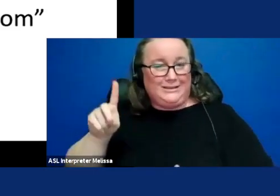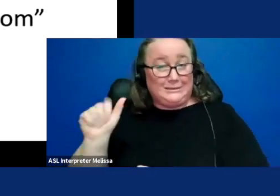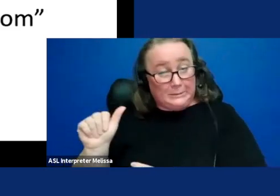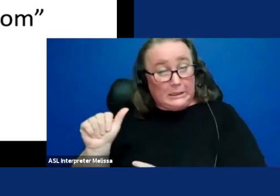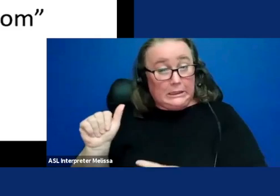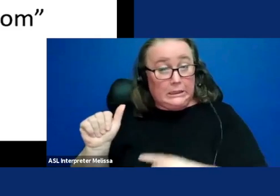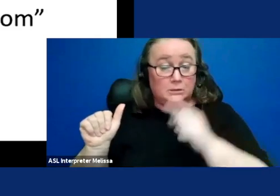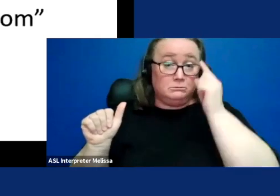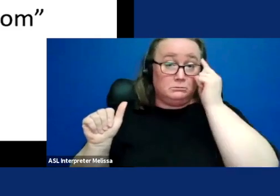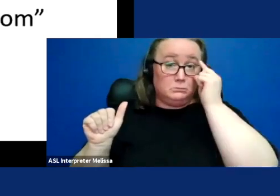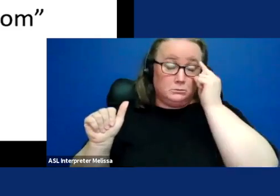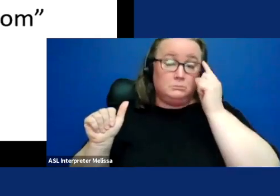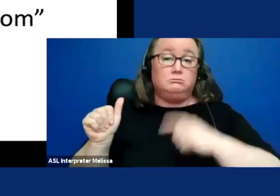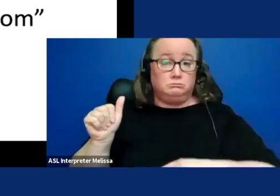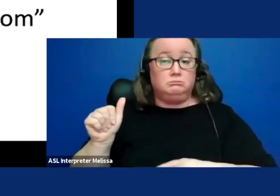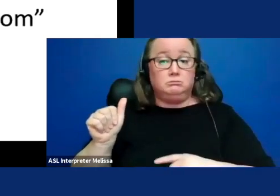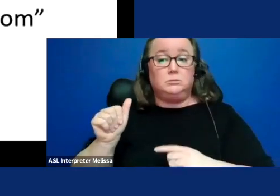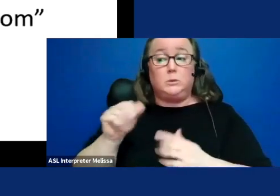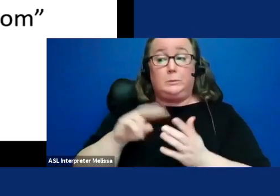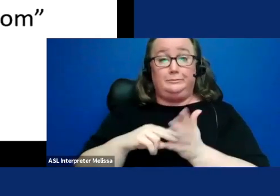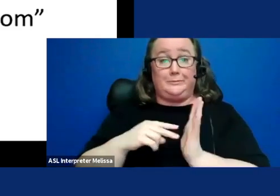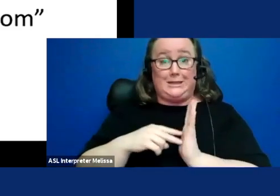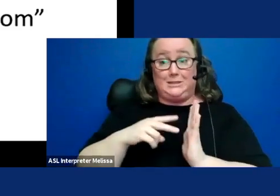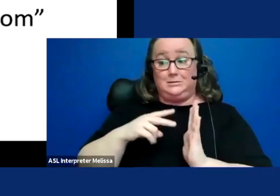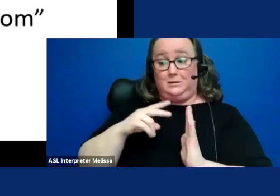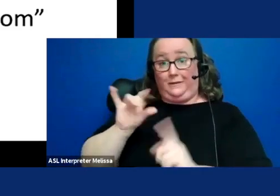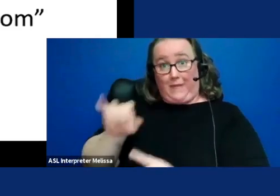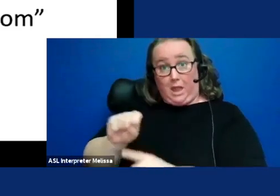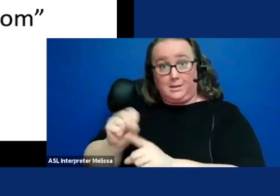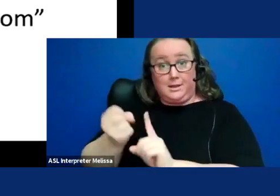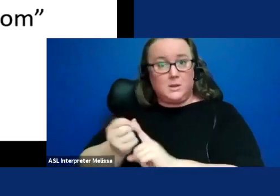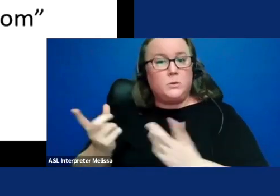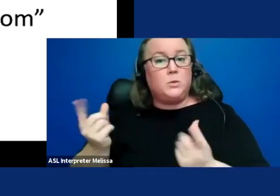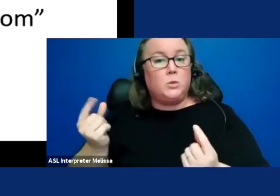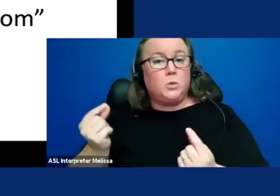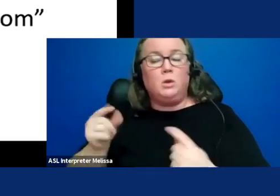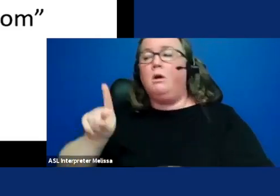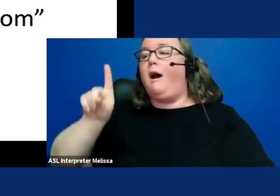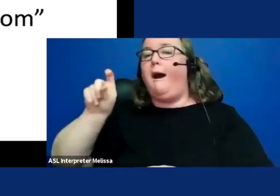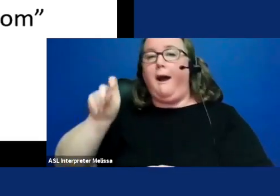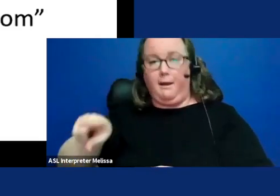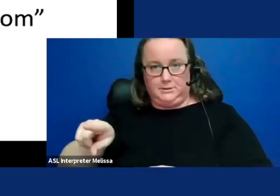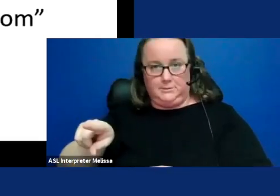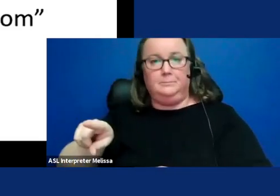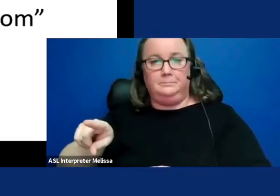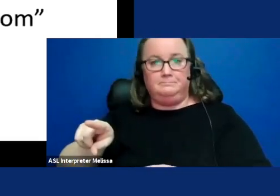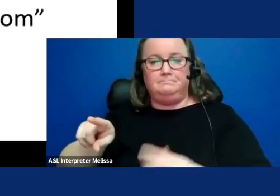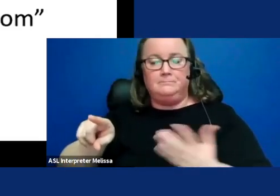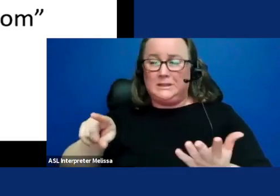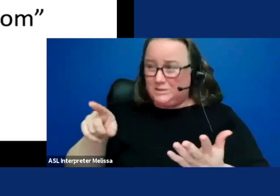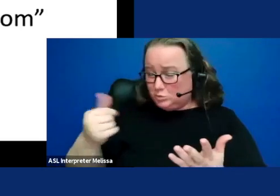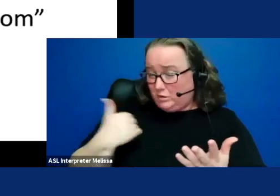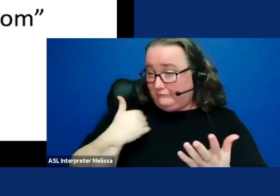So what you do in those instances is you ask the client, okay, is there a more accurate representation